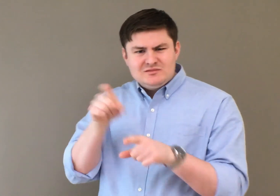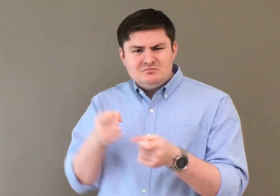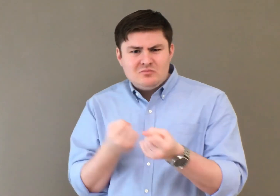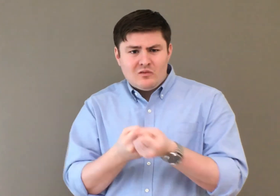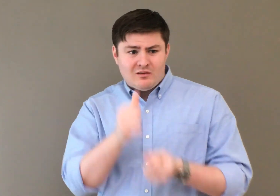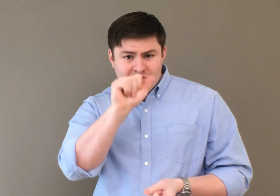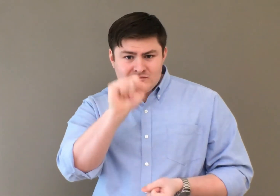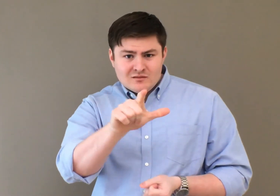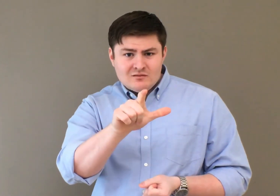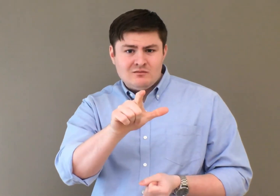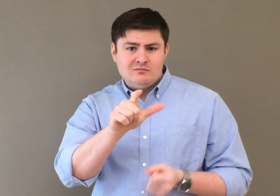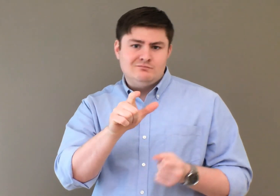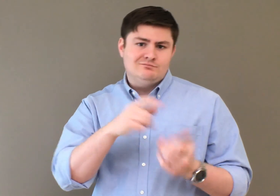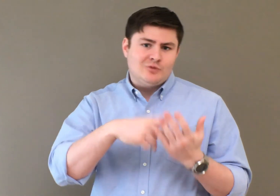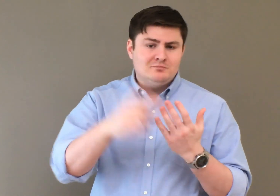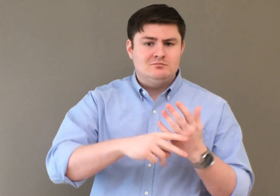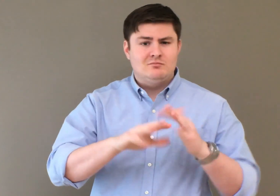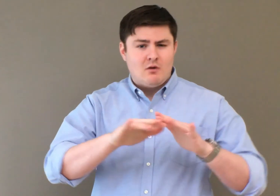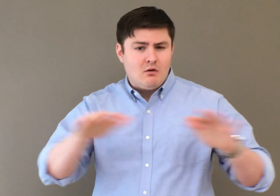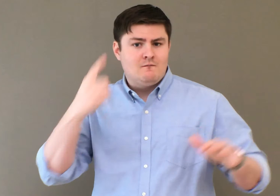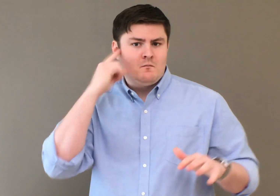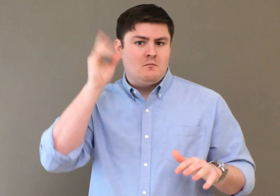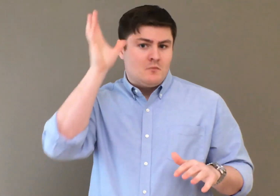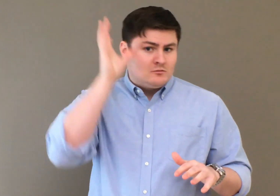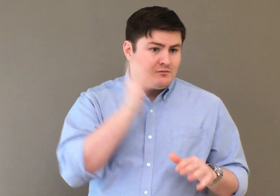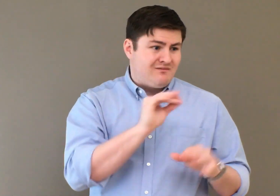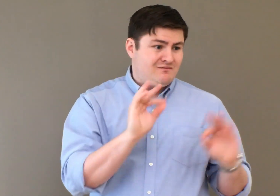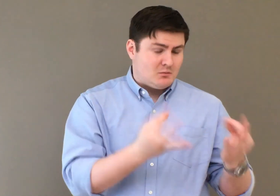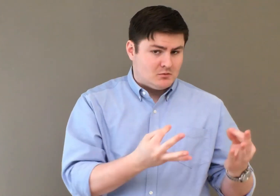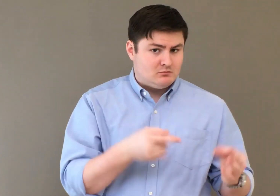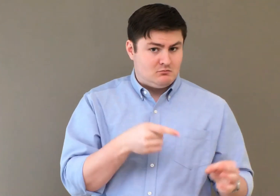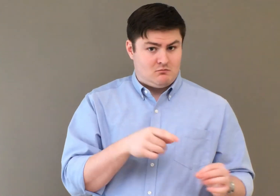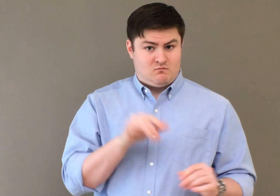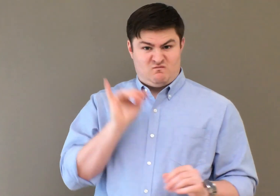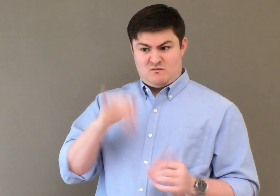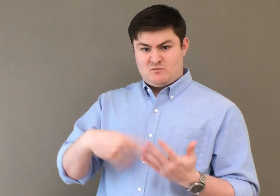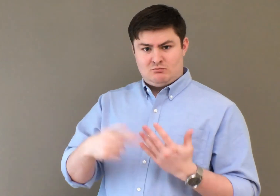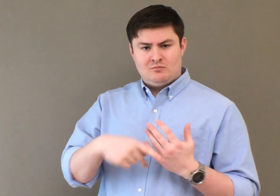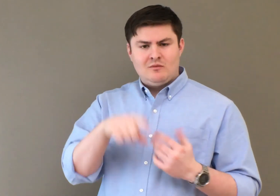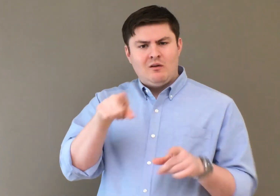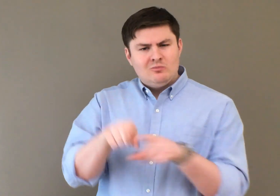the ASL programs that exist to wrap around these families, ensuring they have not just